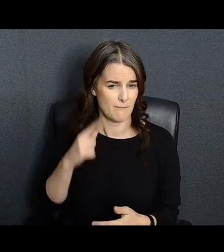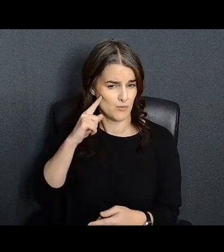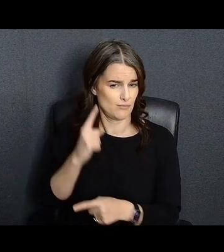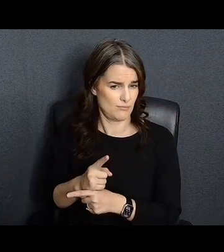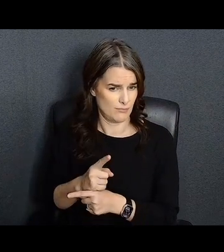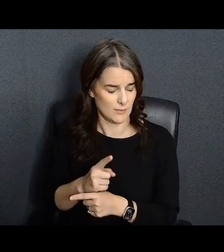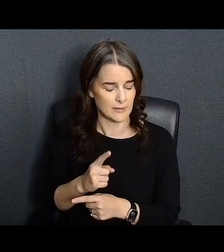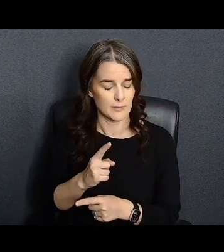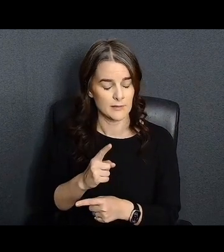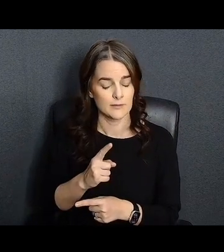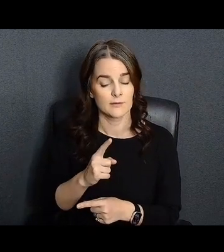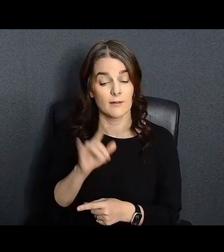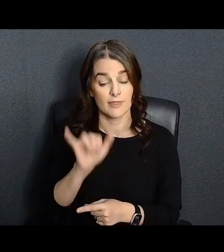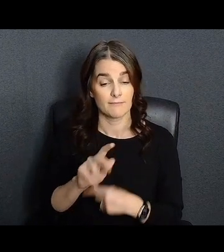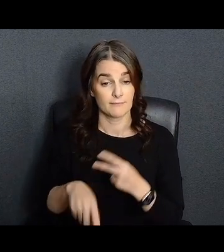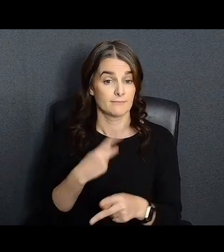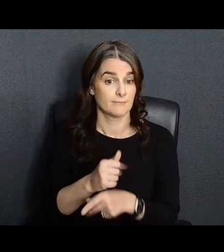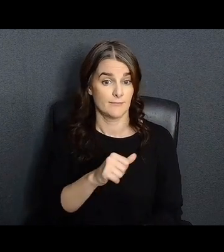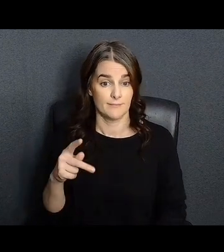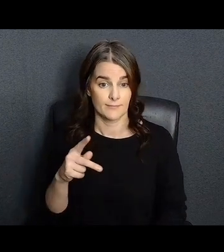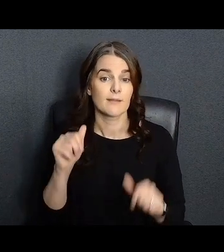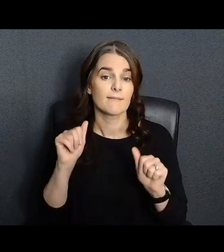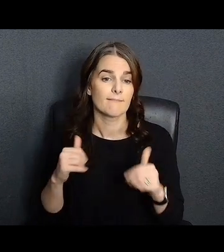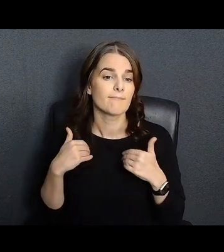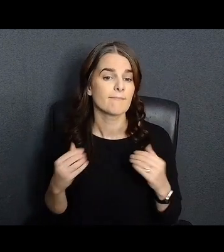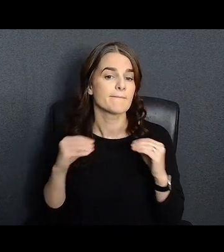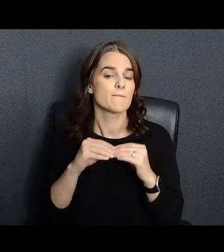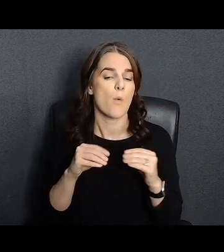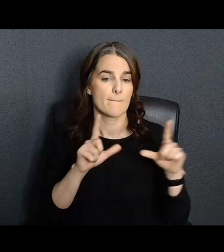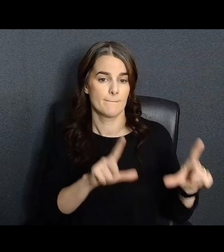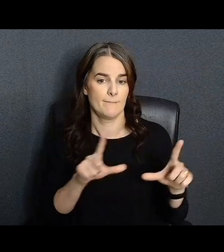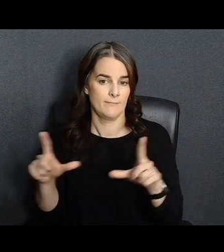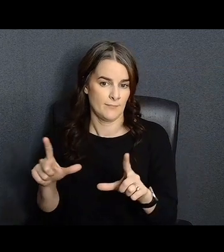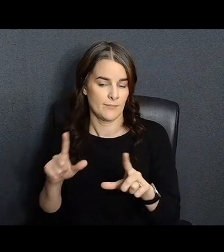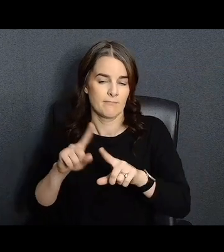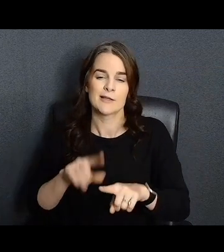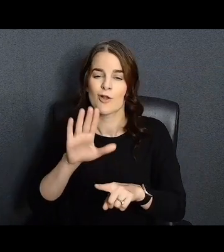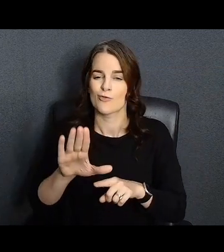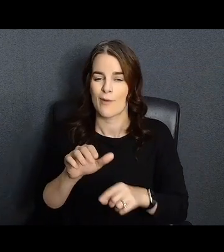That version of the app, then you can have more pages based on the capacity of your iPad.